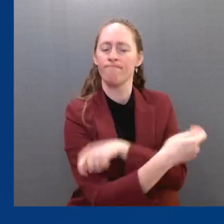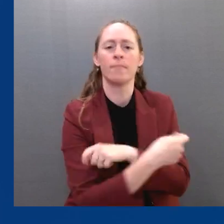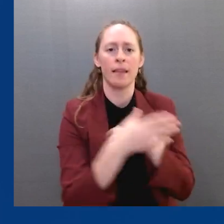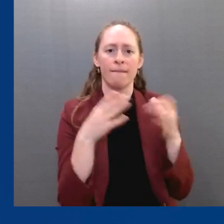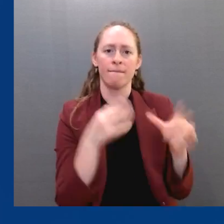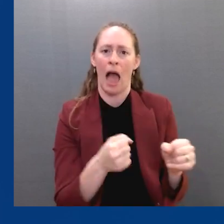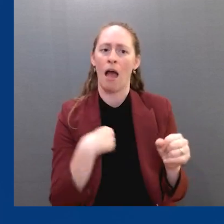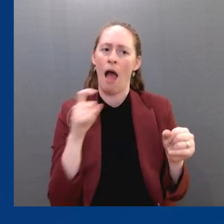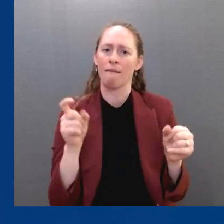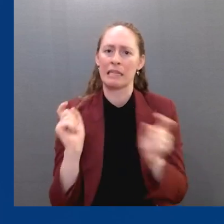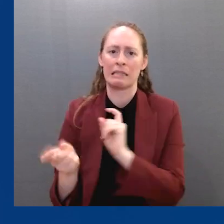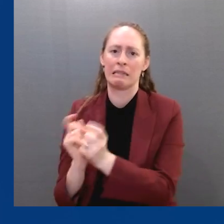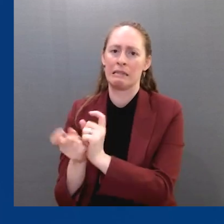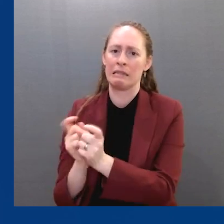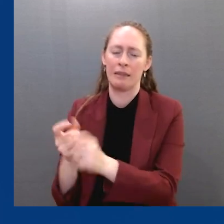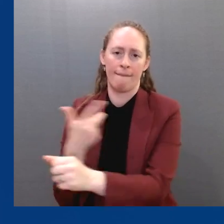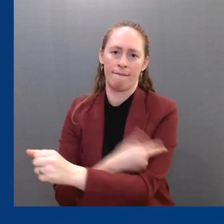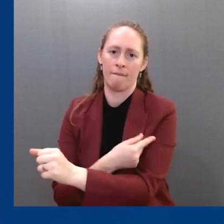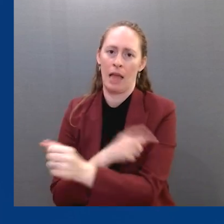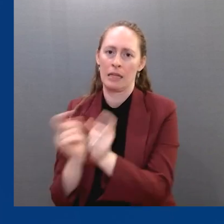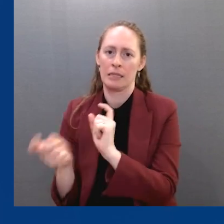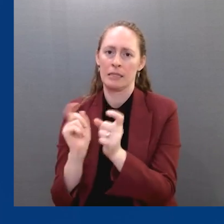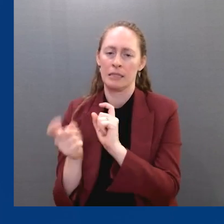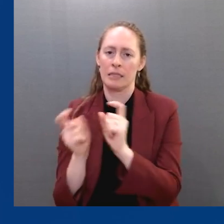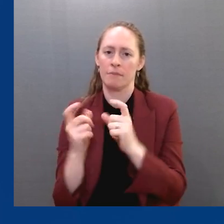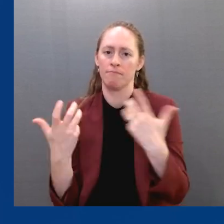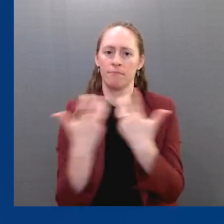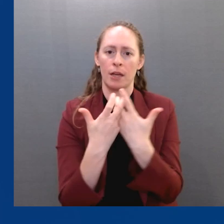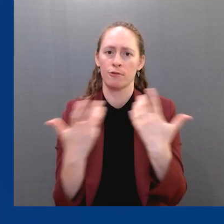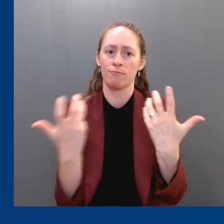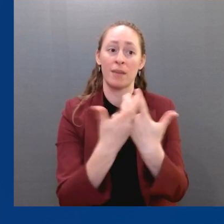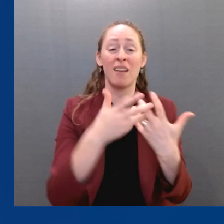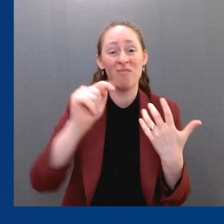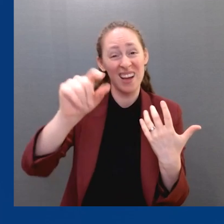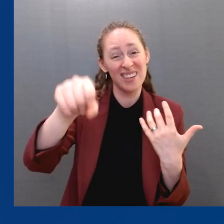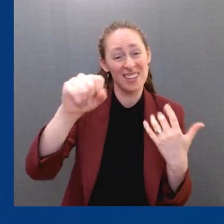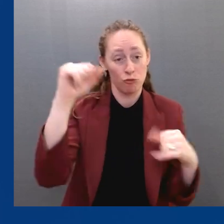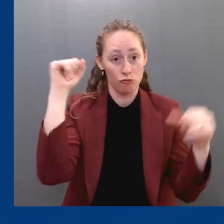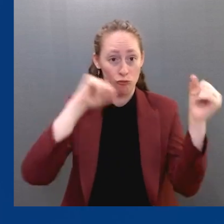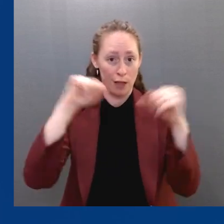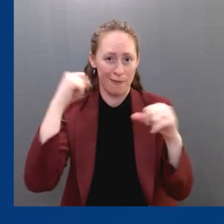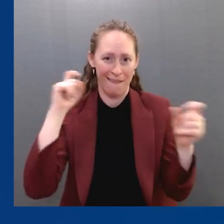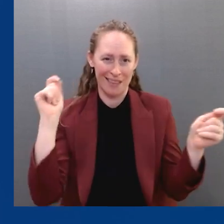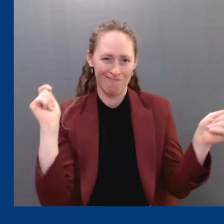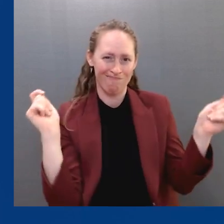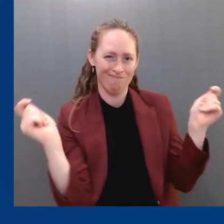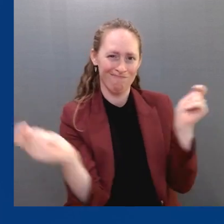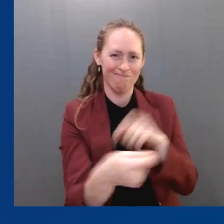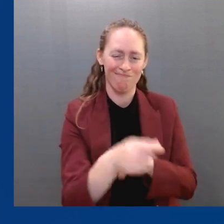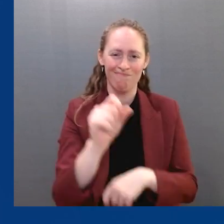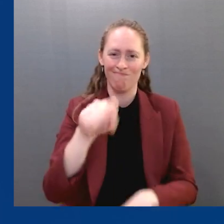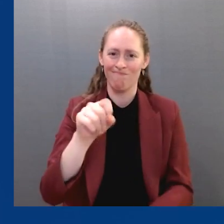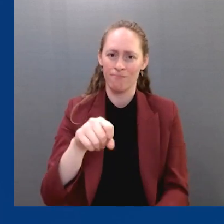We need a strategy to get to a very different place. The administration has been working across government on this.